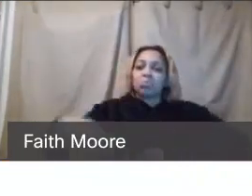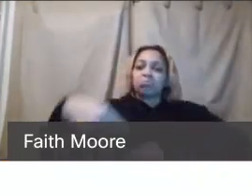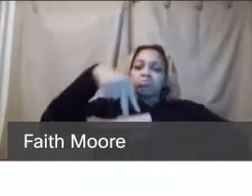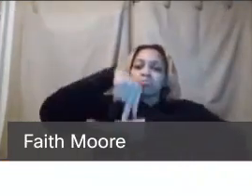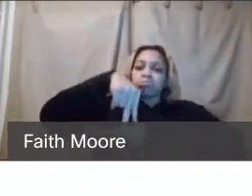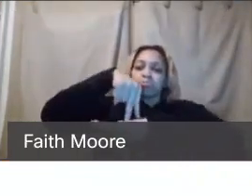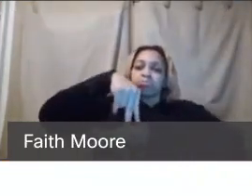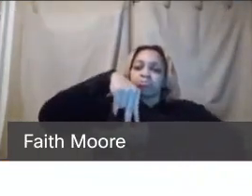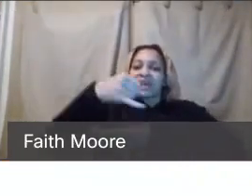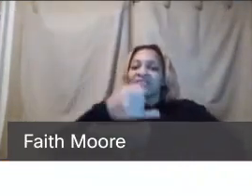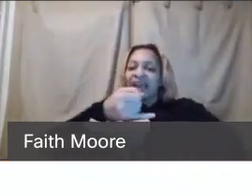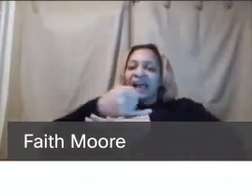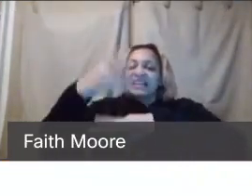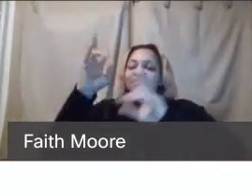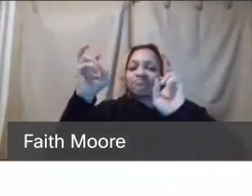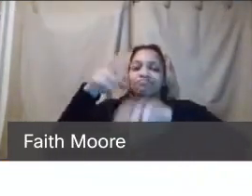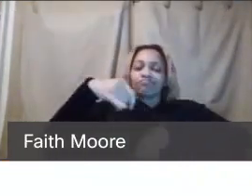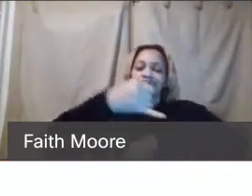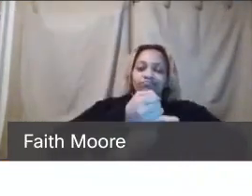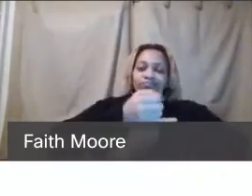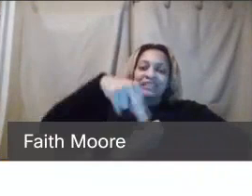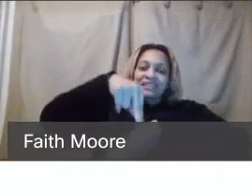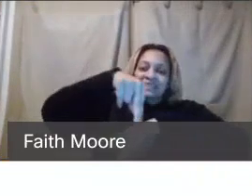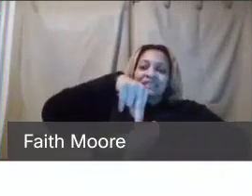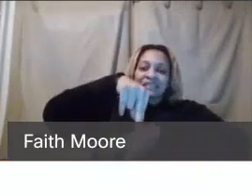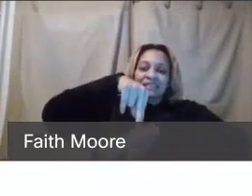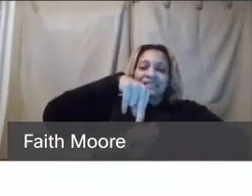And they can kind of dwell in and be safe.